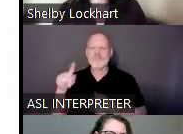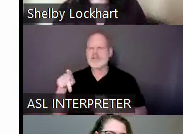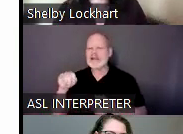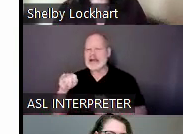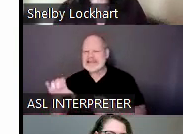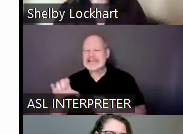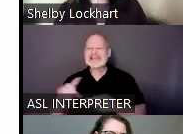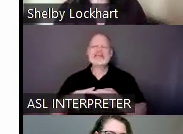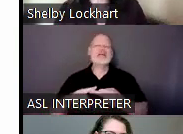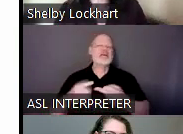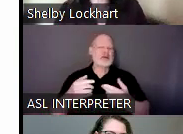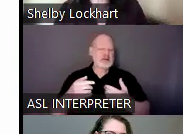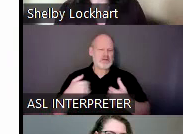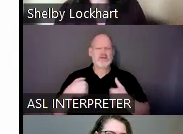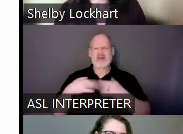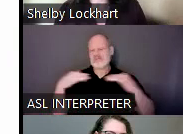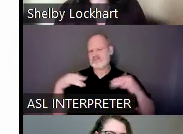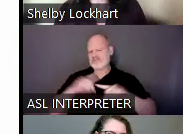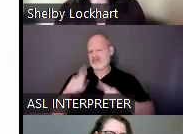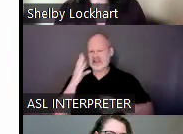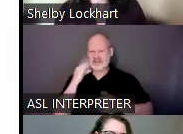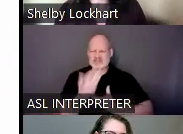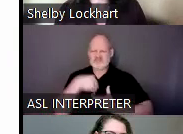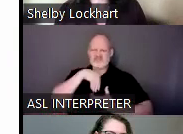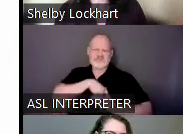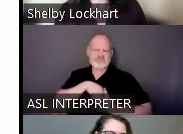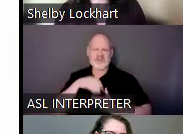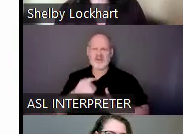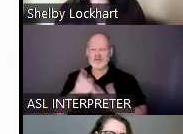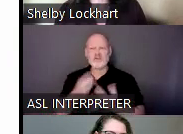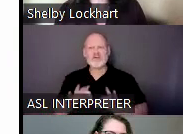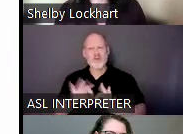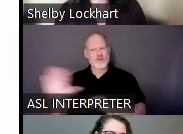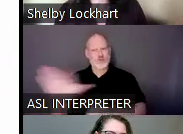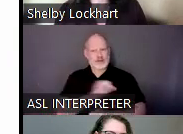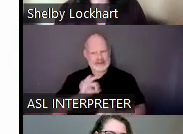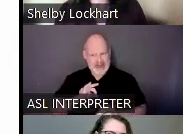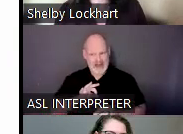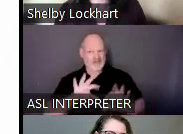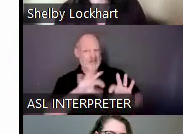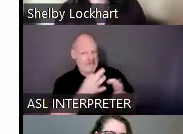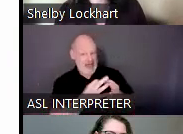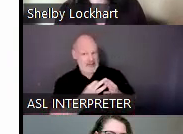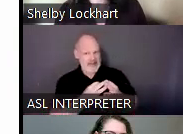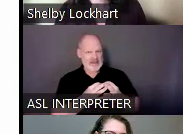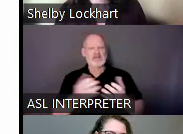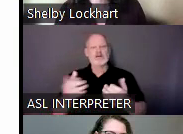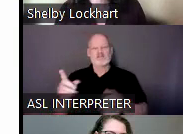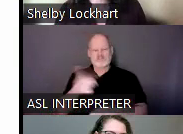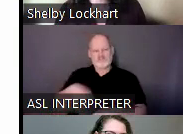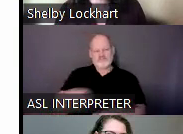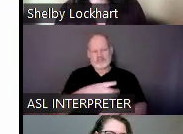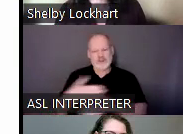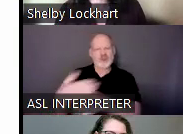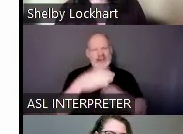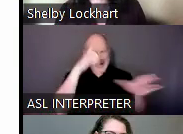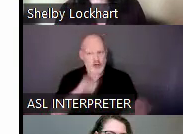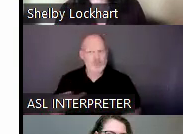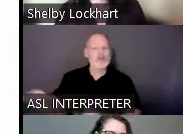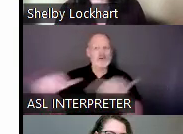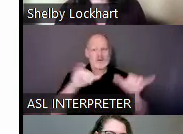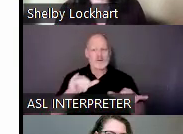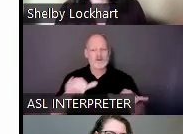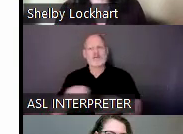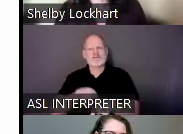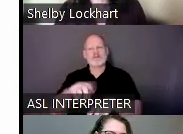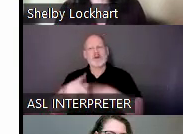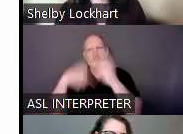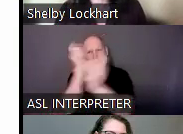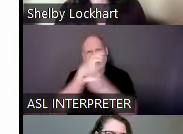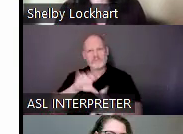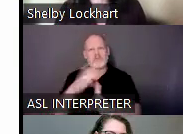it is very similar - just putting that core in place with your staff and your families.